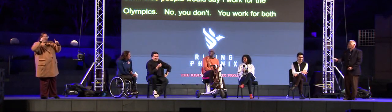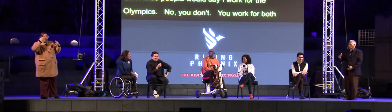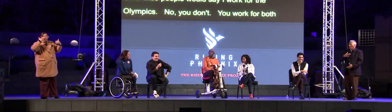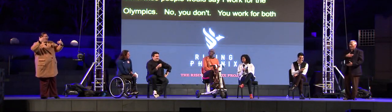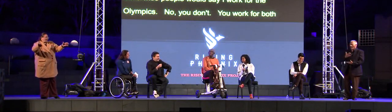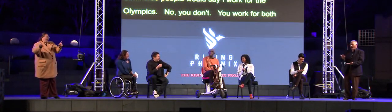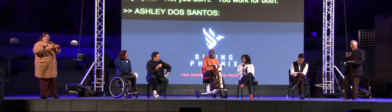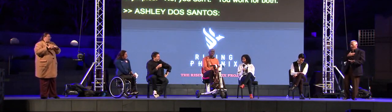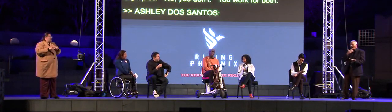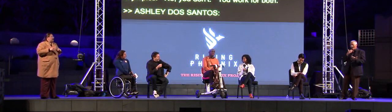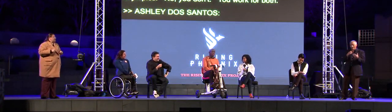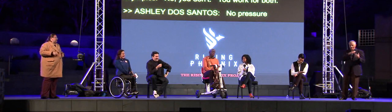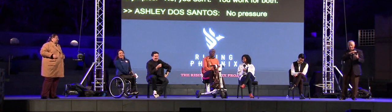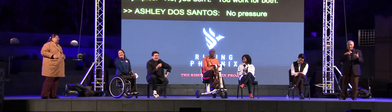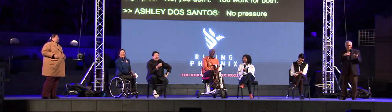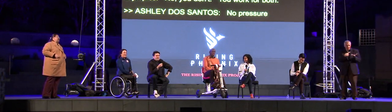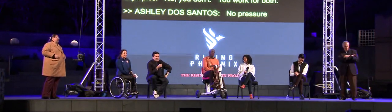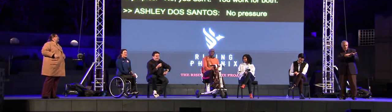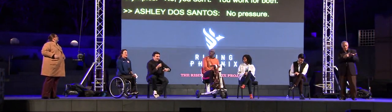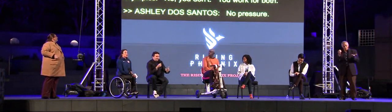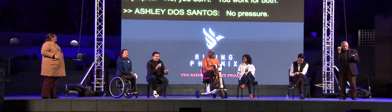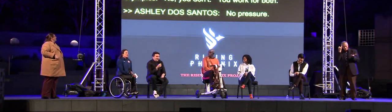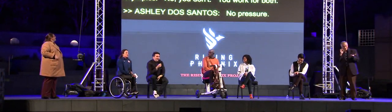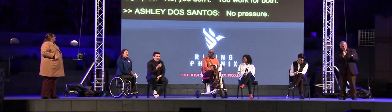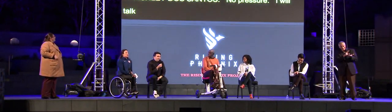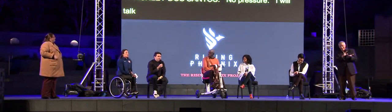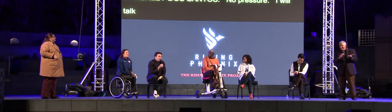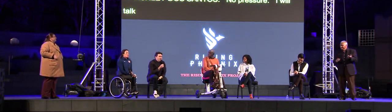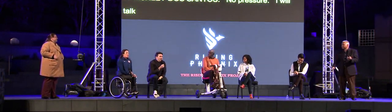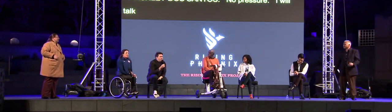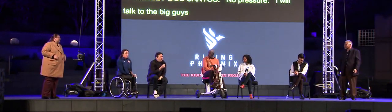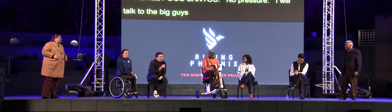I'll talk to the big guys. Even coaching it, it happens.